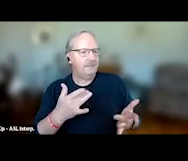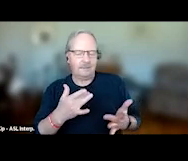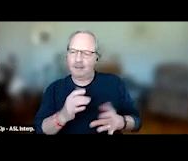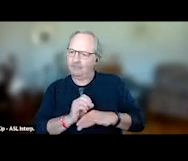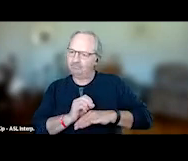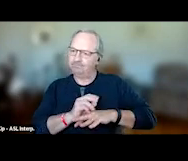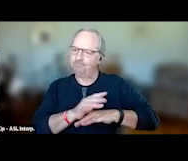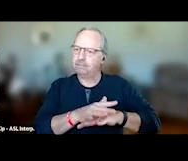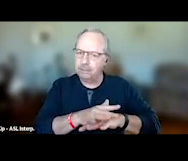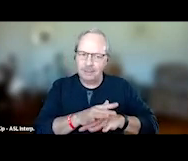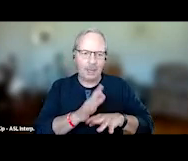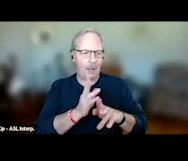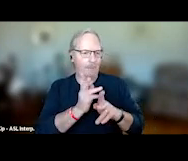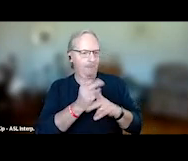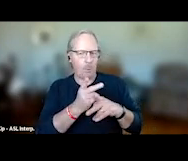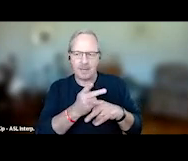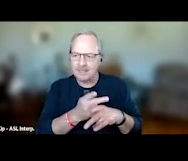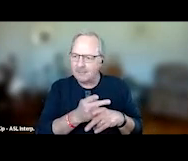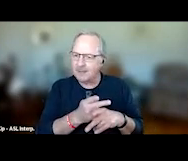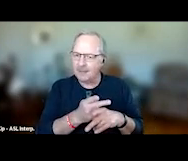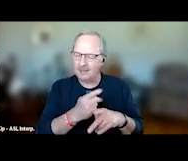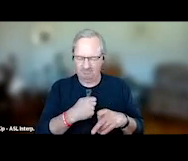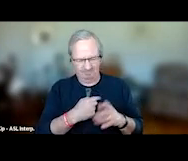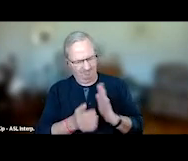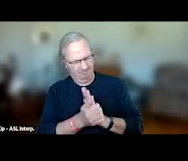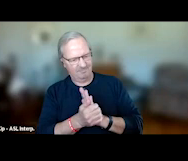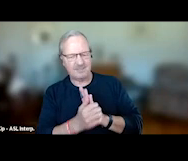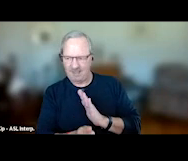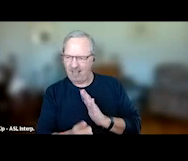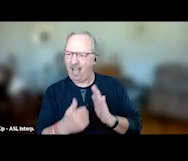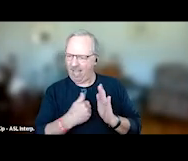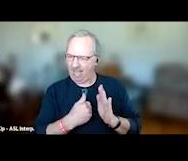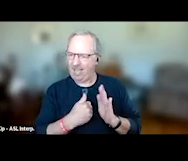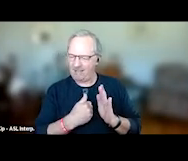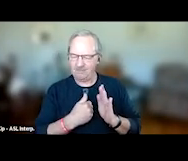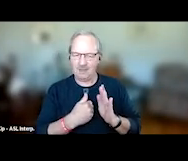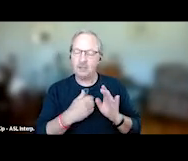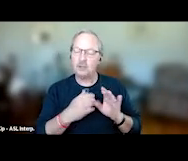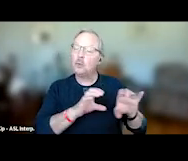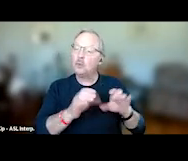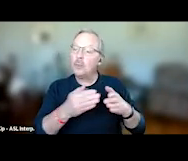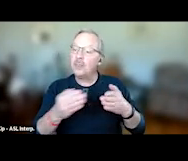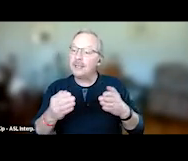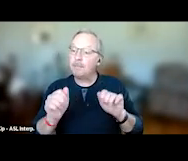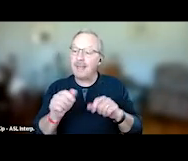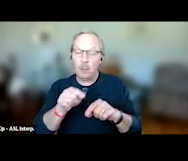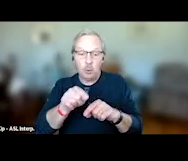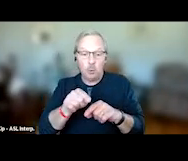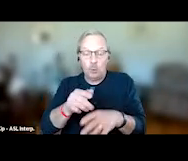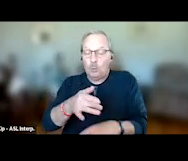productivity, or like being skillful. So try to do things that make you feel like